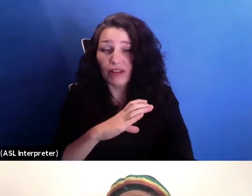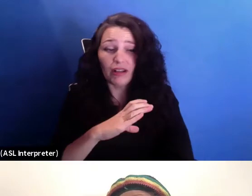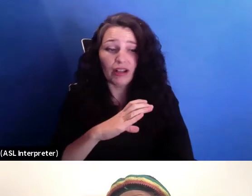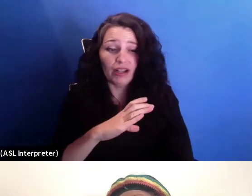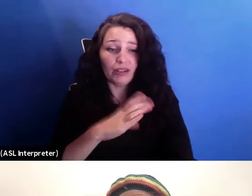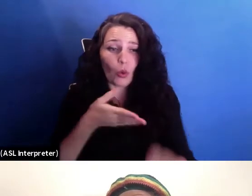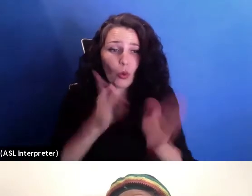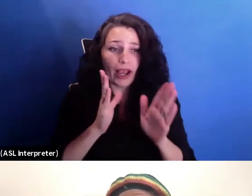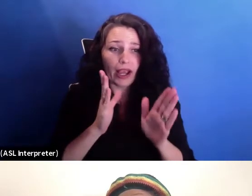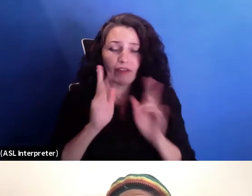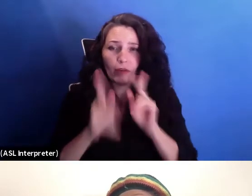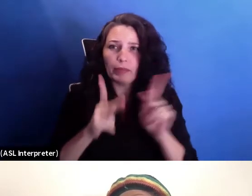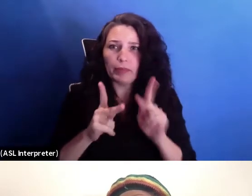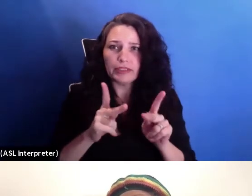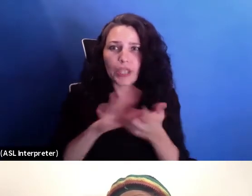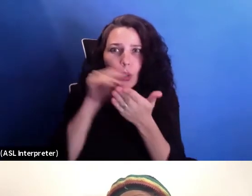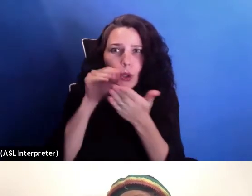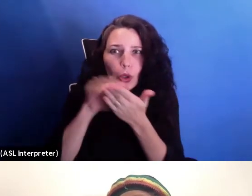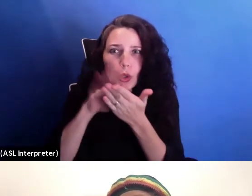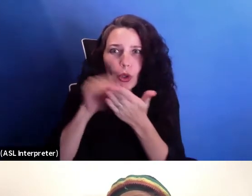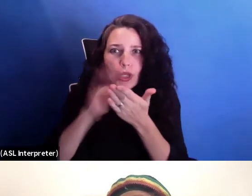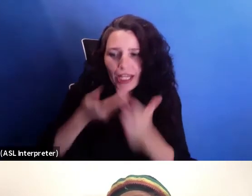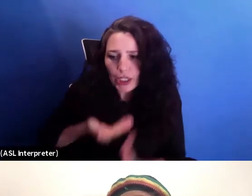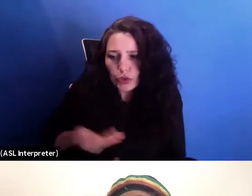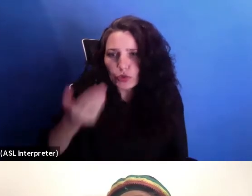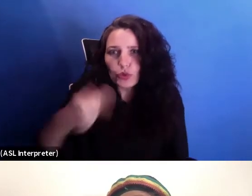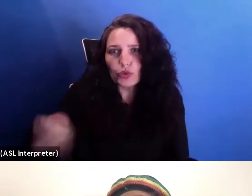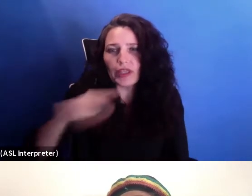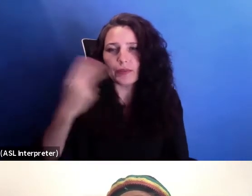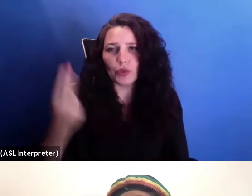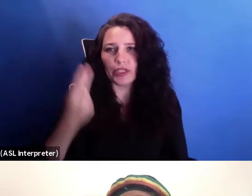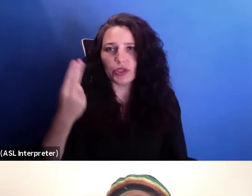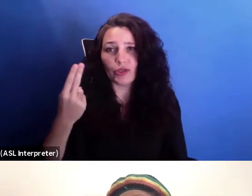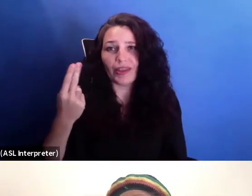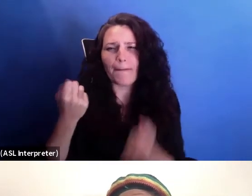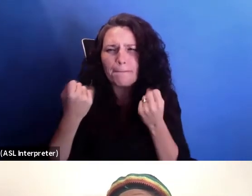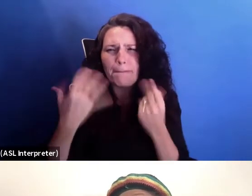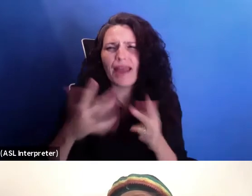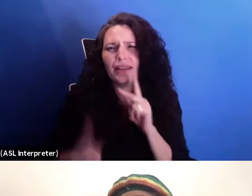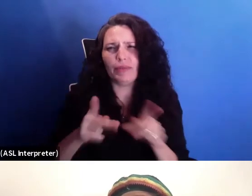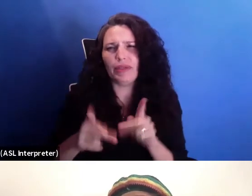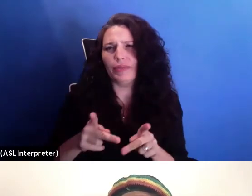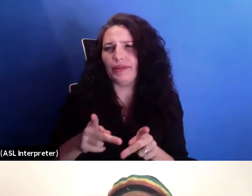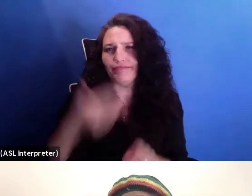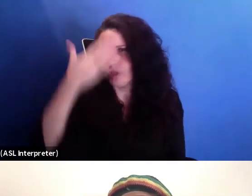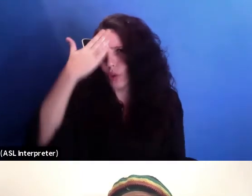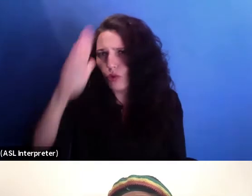that's been really unfairly forgotten and neglected throughout history. And the effort that we had to make